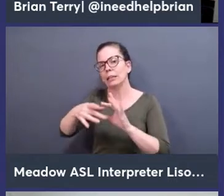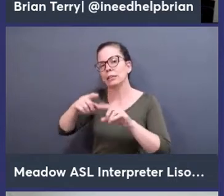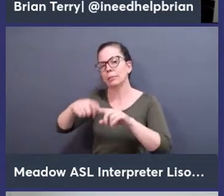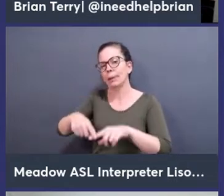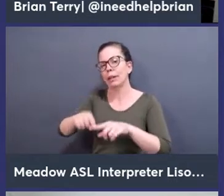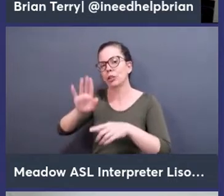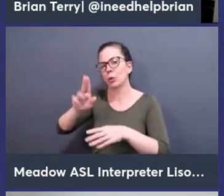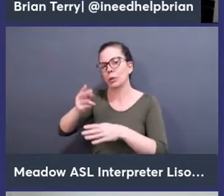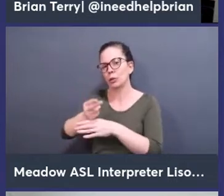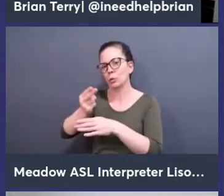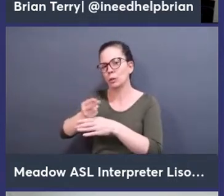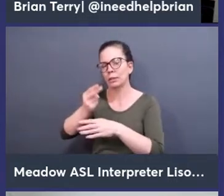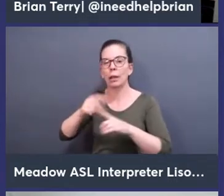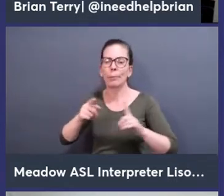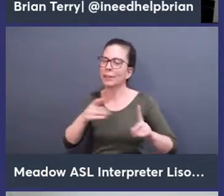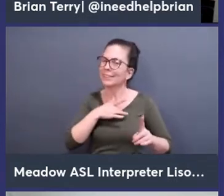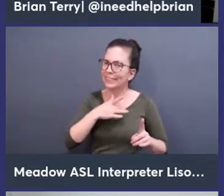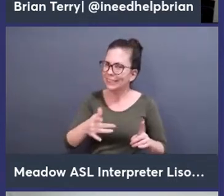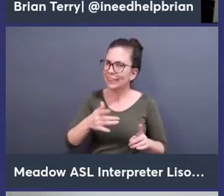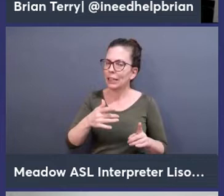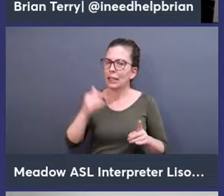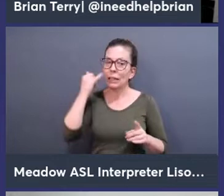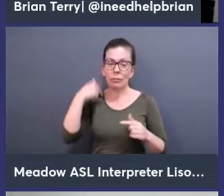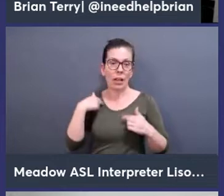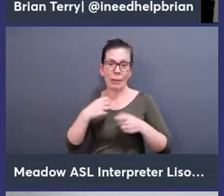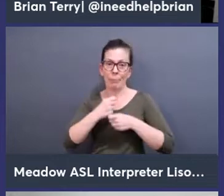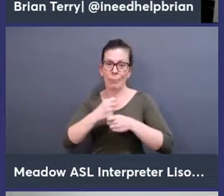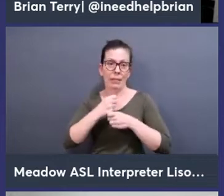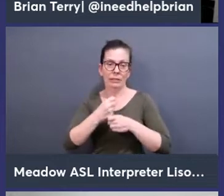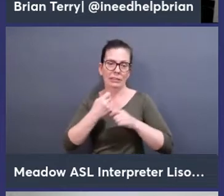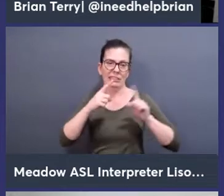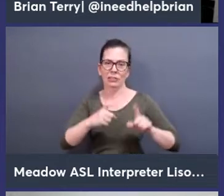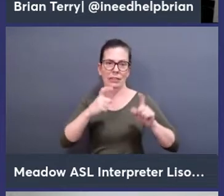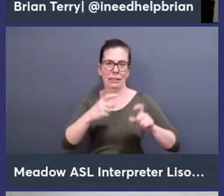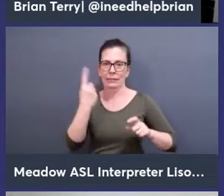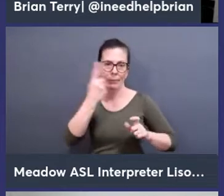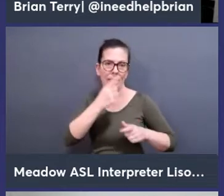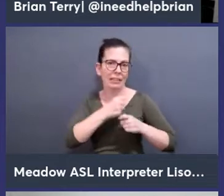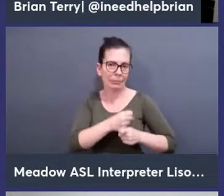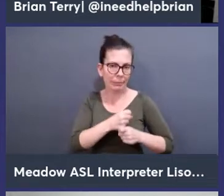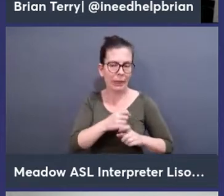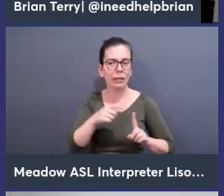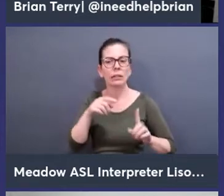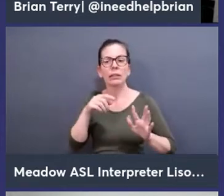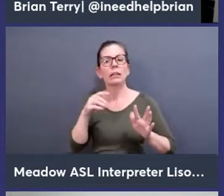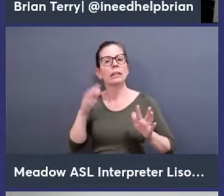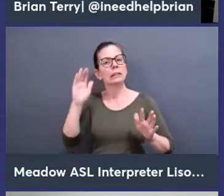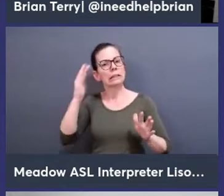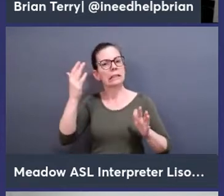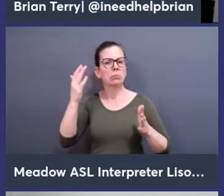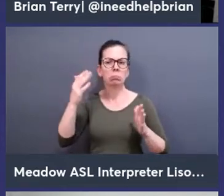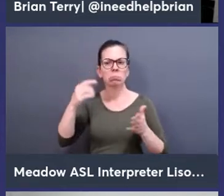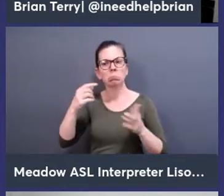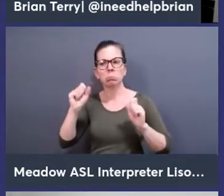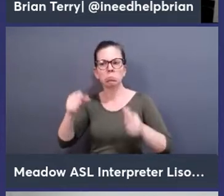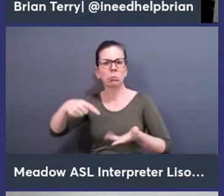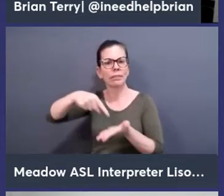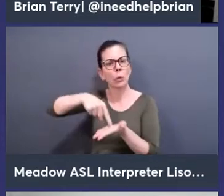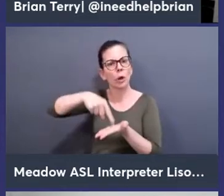But a lot of the times when I'm just building out something, testing it out, it does seem to be relatively affordable, and it, once again, just comes down